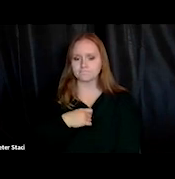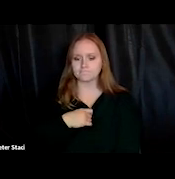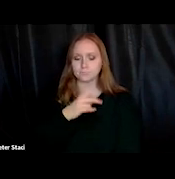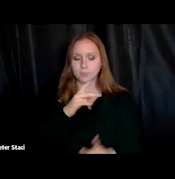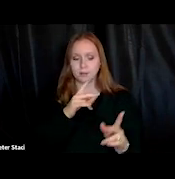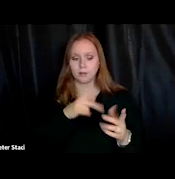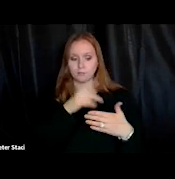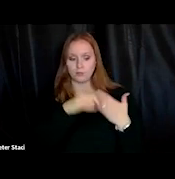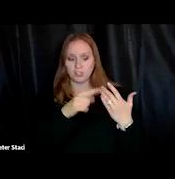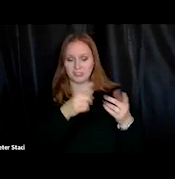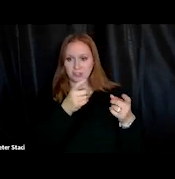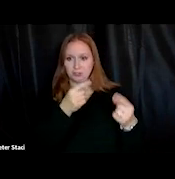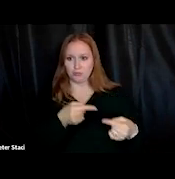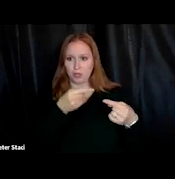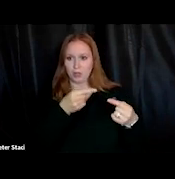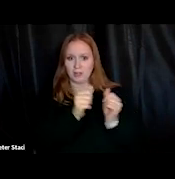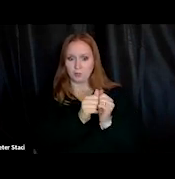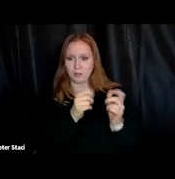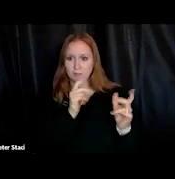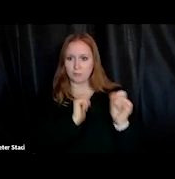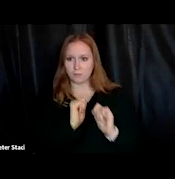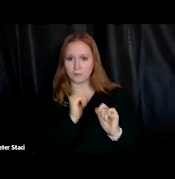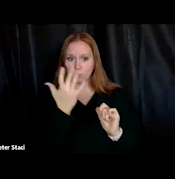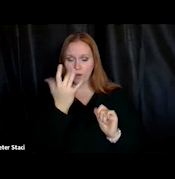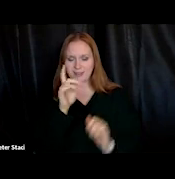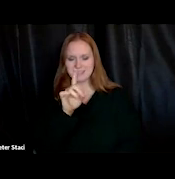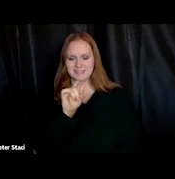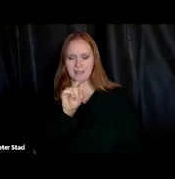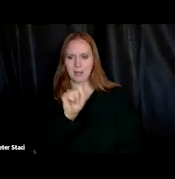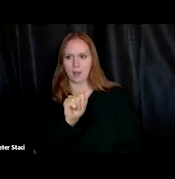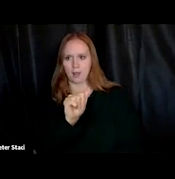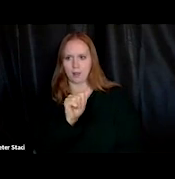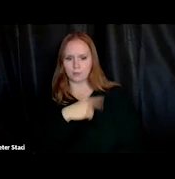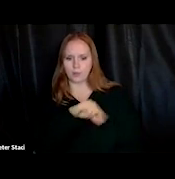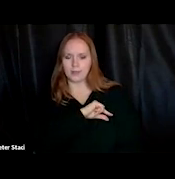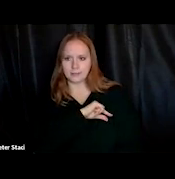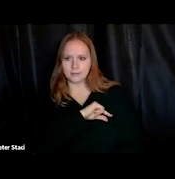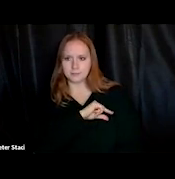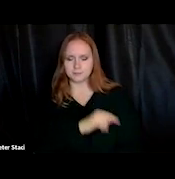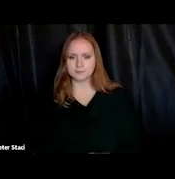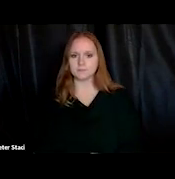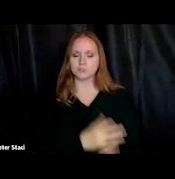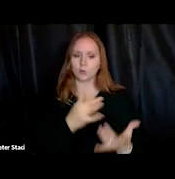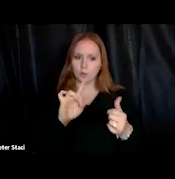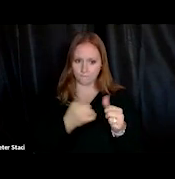it's generally the result of a data quality issue. So the first step that we take is improving data quality,